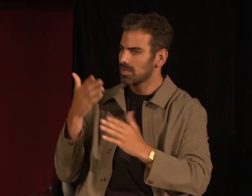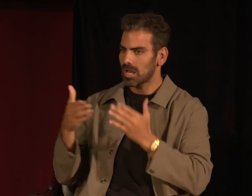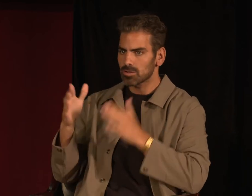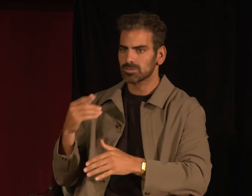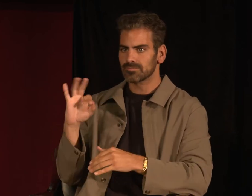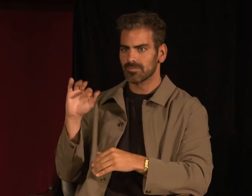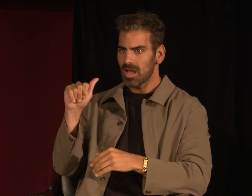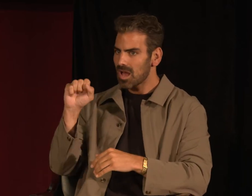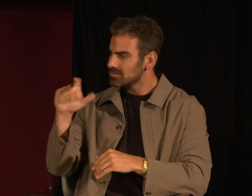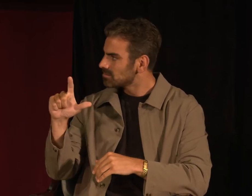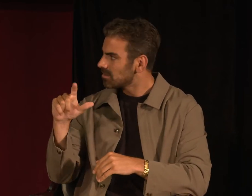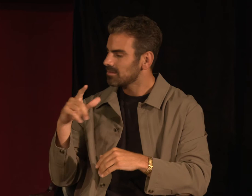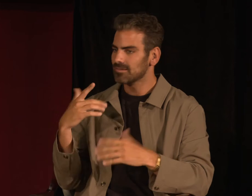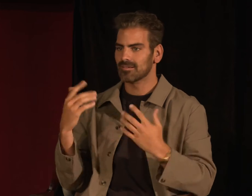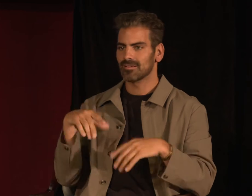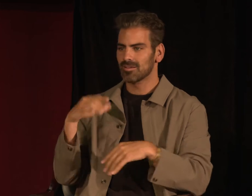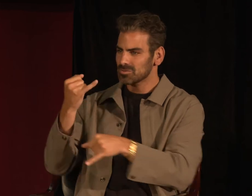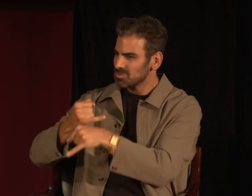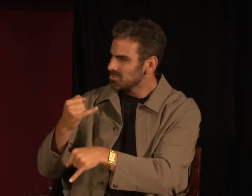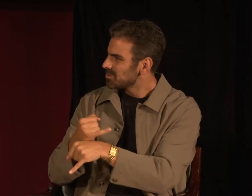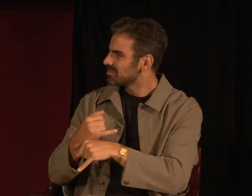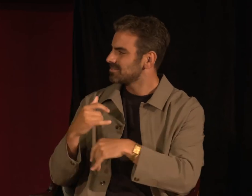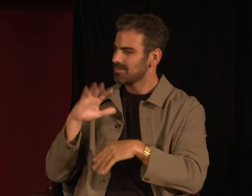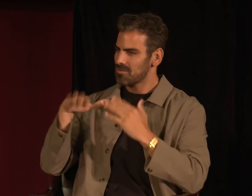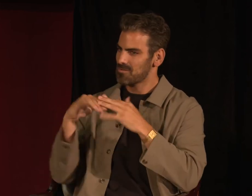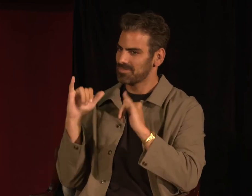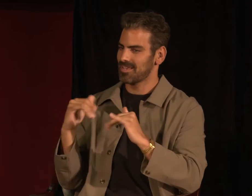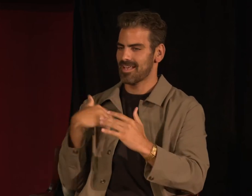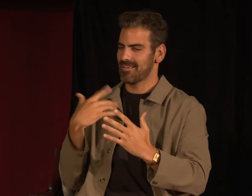To be able to pass down Deaf Culture and Deaf community and of course, American Sign Language, right.